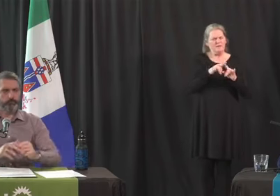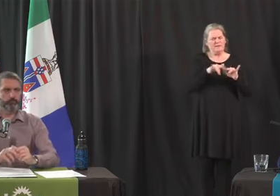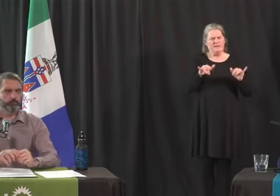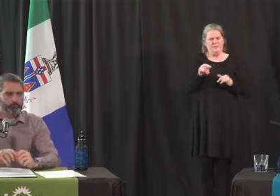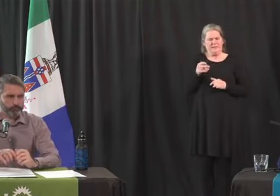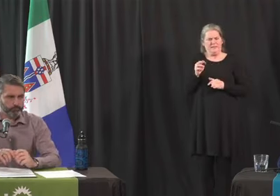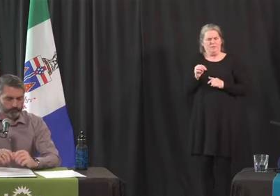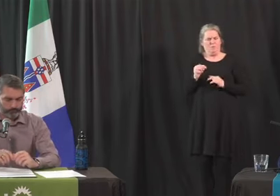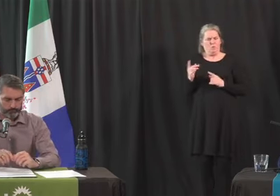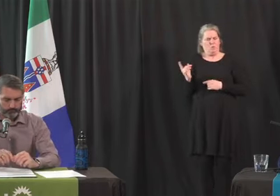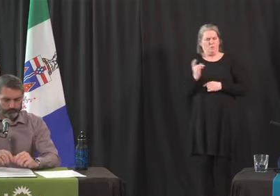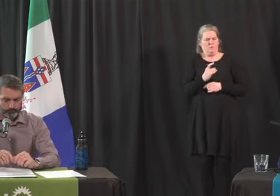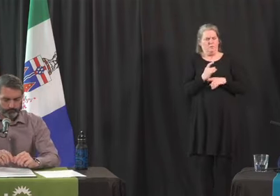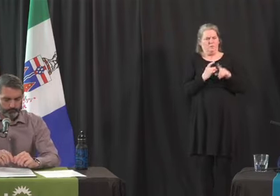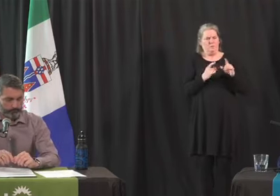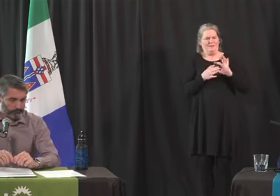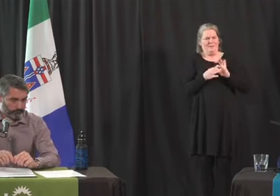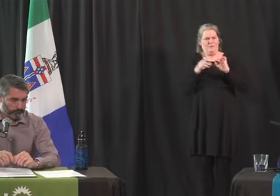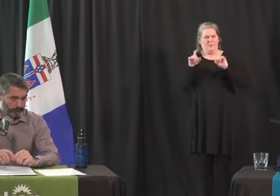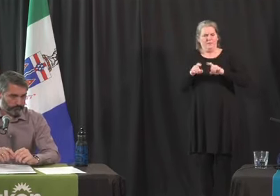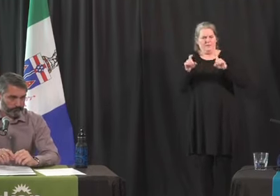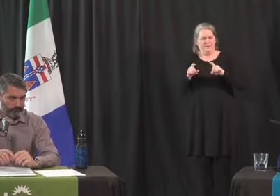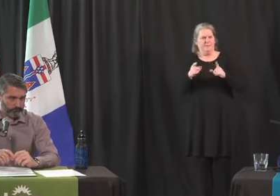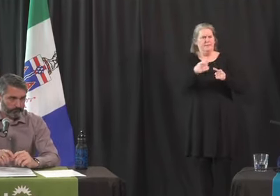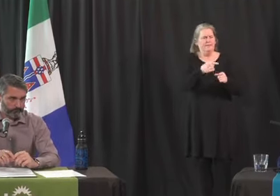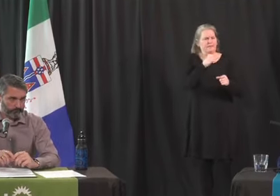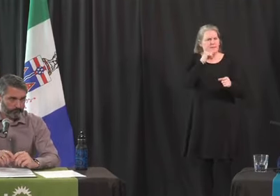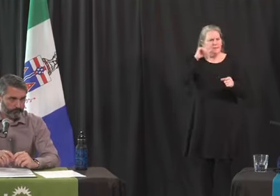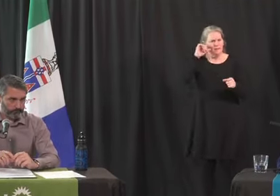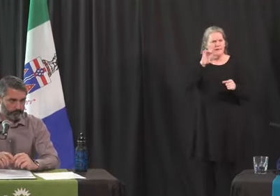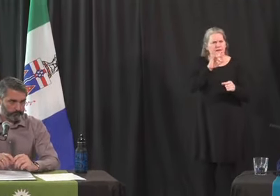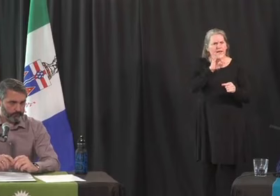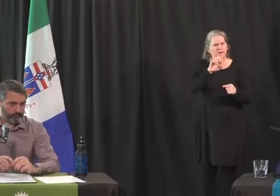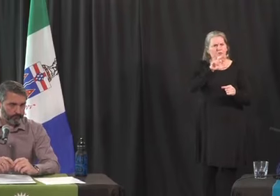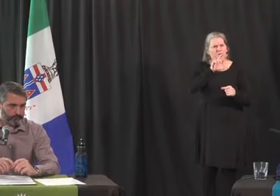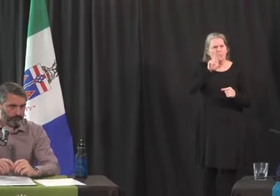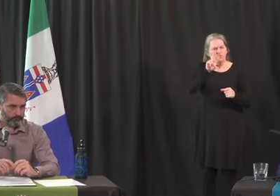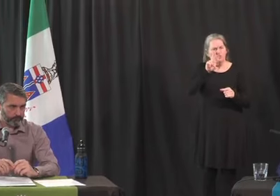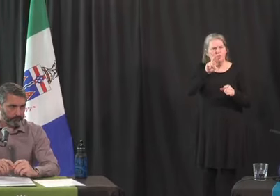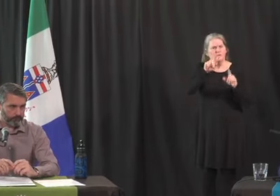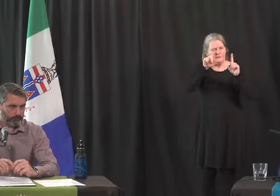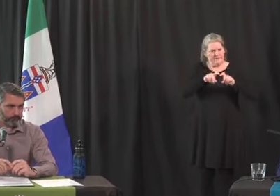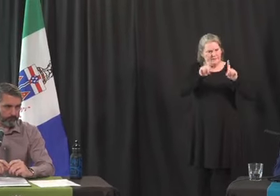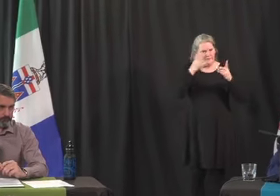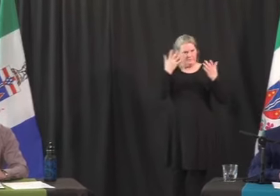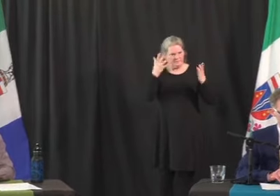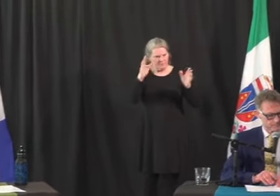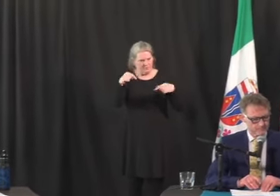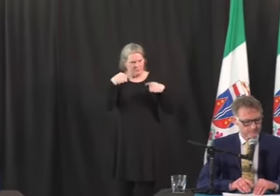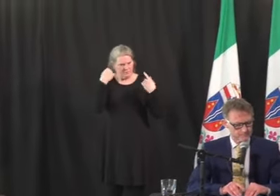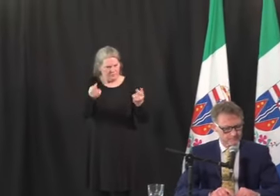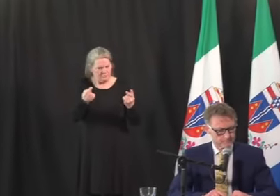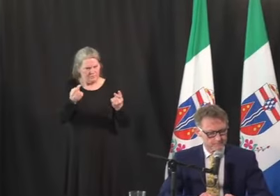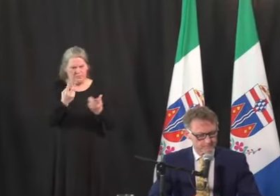TIM'S ABOUT TESTING. AS OF YESTERDAY THERE WERE 832 TESTS DONE AND ABOUT TWO WEEKS AGO THERE WAS JUST UNDER 700.